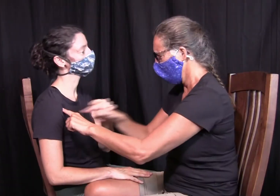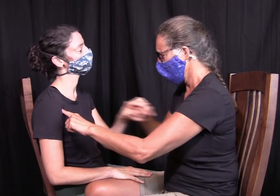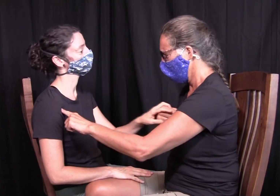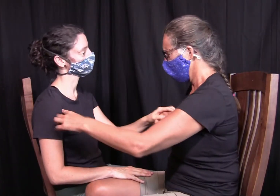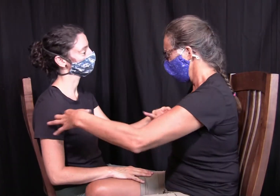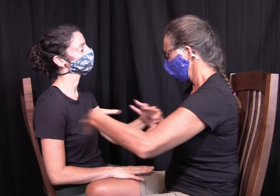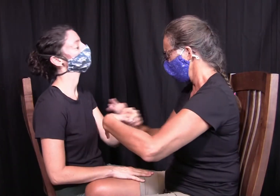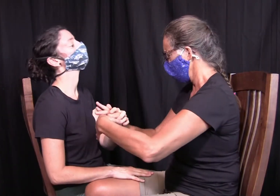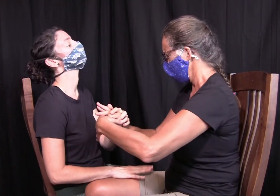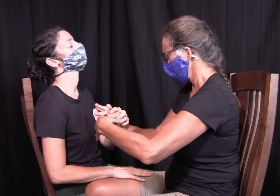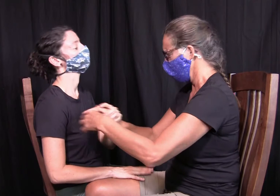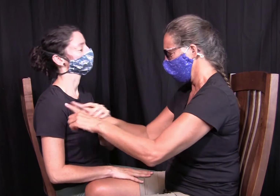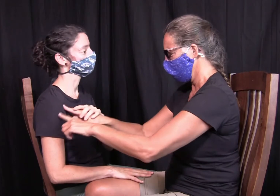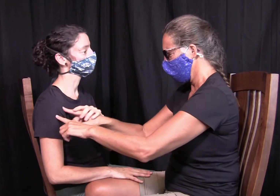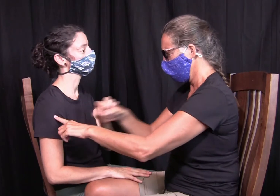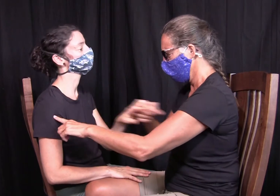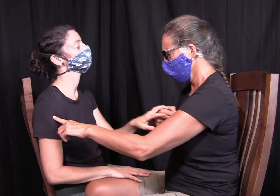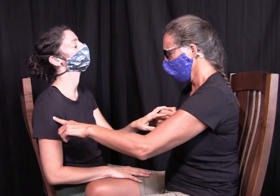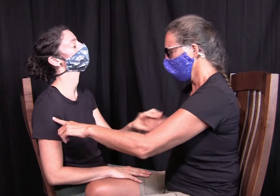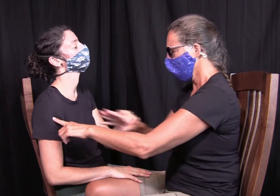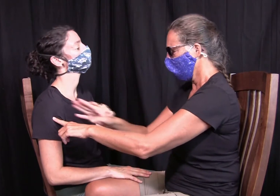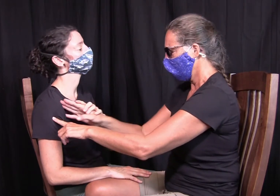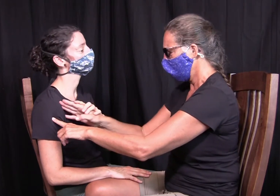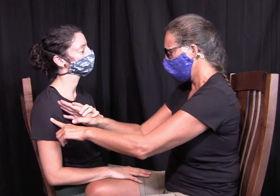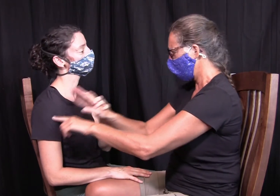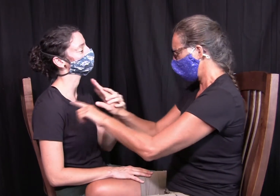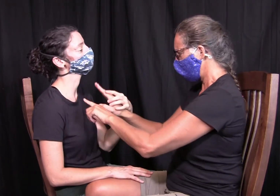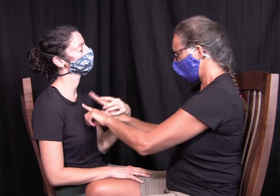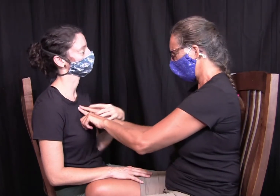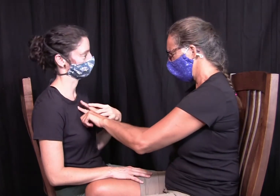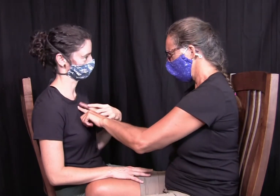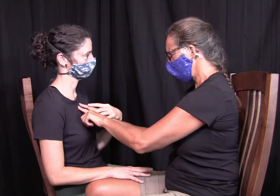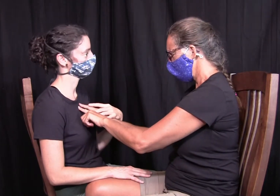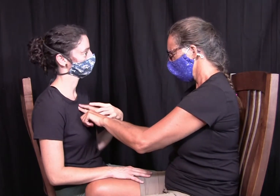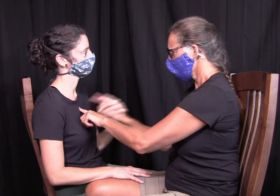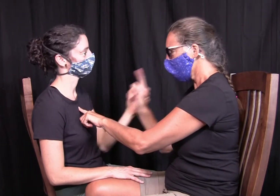Deaf people don't make use of auditory backchanneling cues. Instead, they use visual cues,